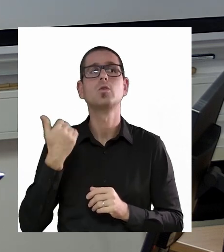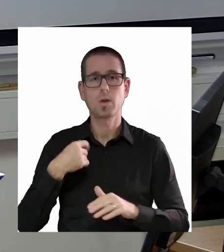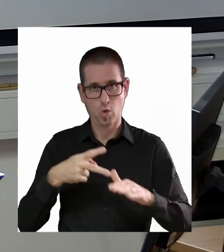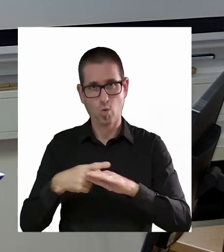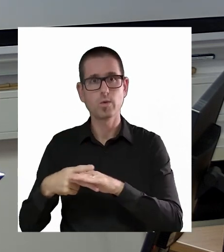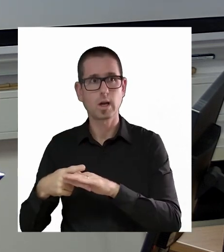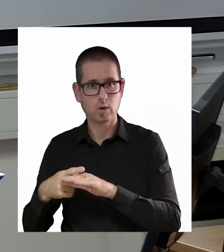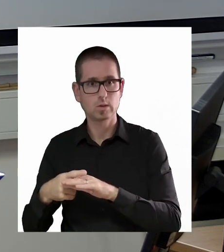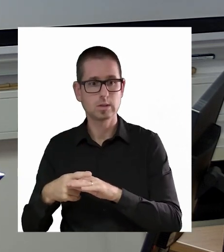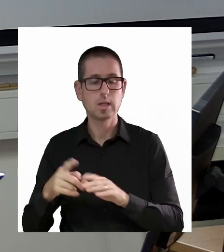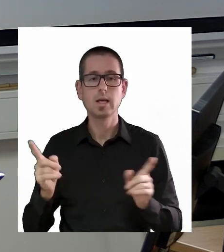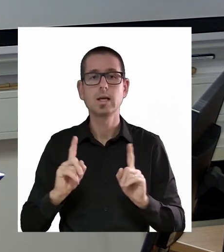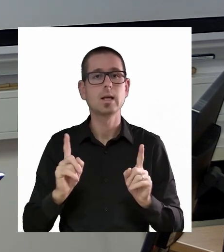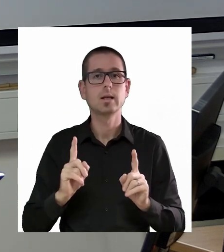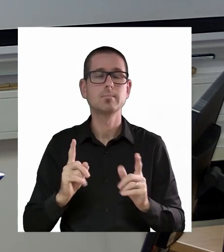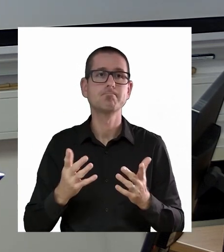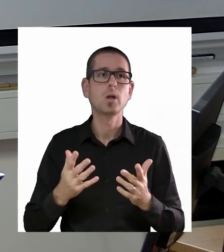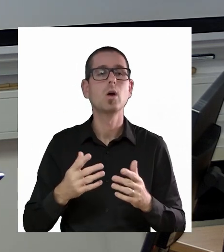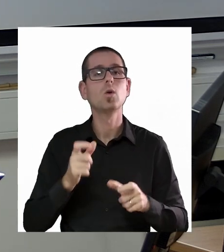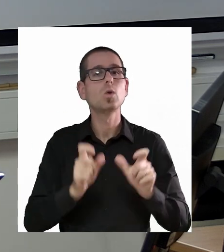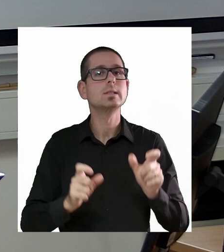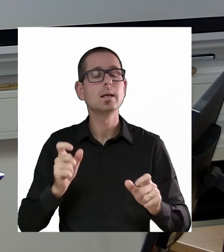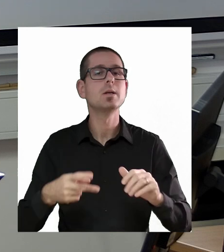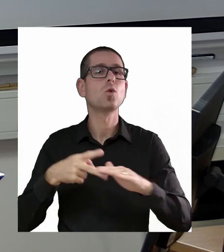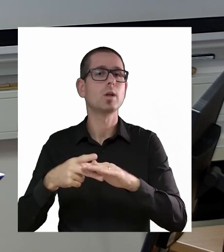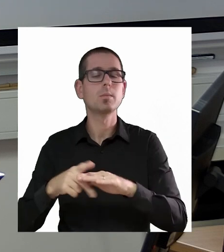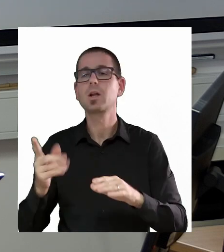that were not. So people with disabilities which were not included in the